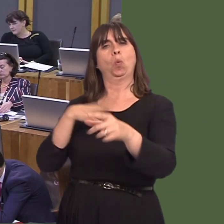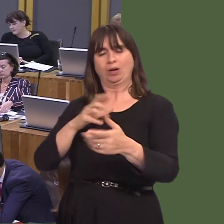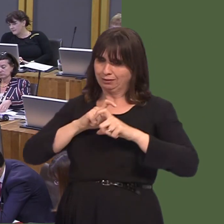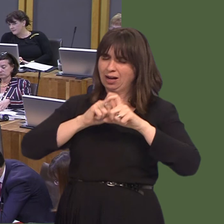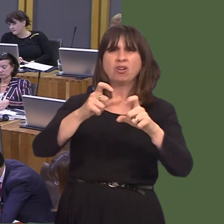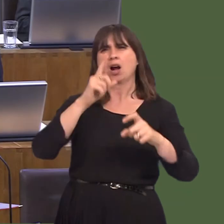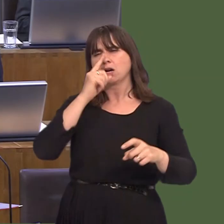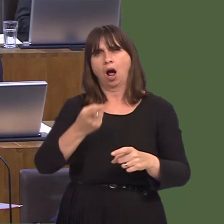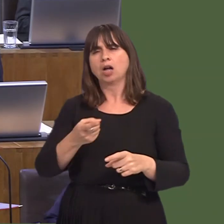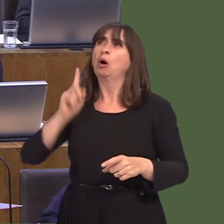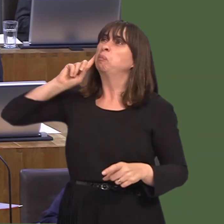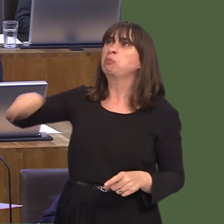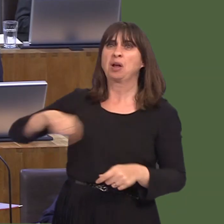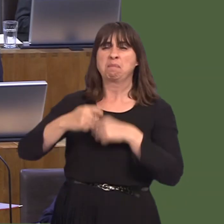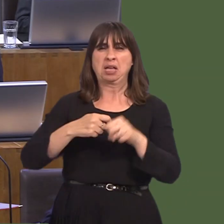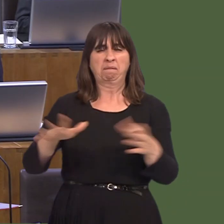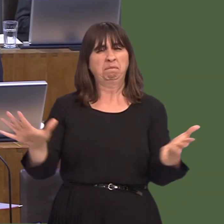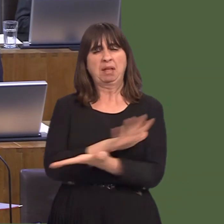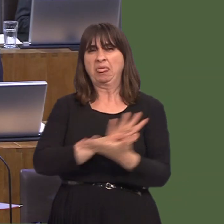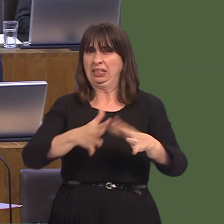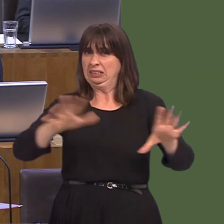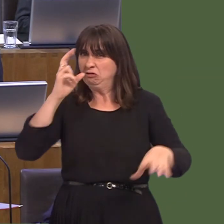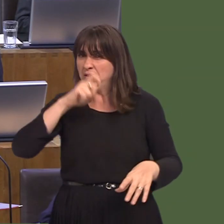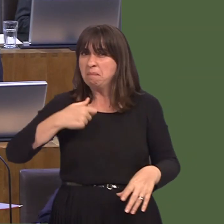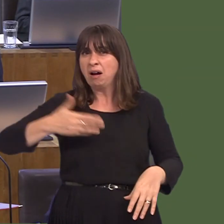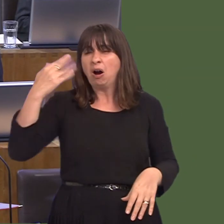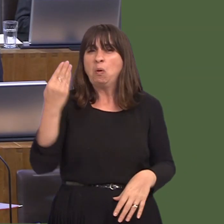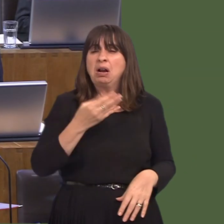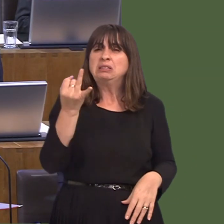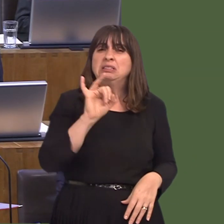backwards and go back to the days that I remember in the 1970s and 1980s when basically our